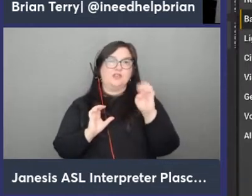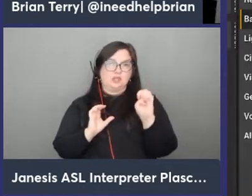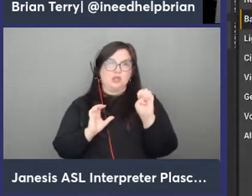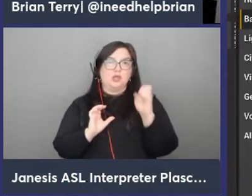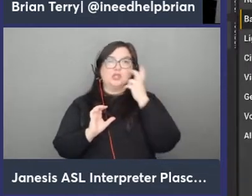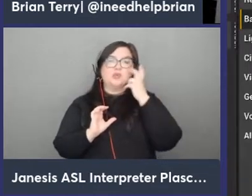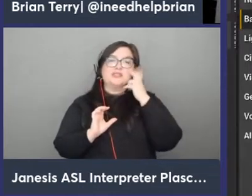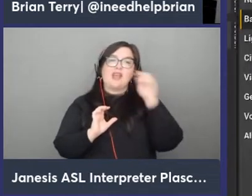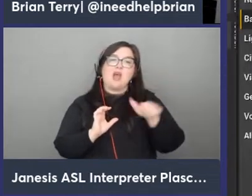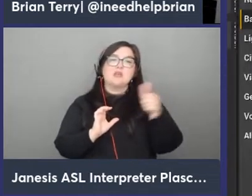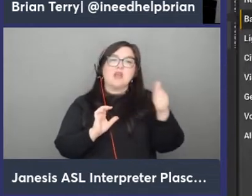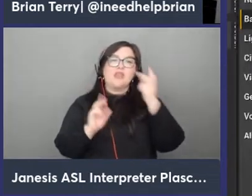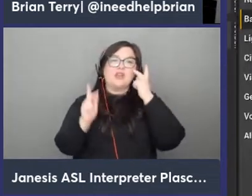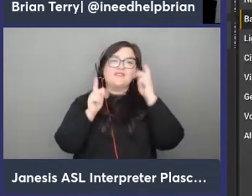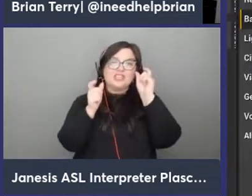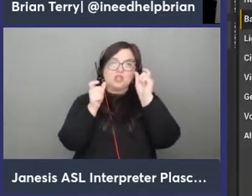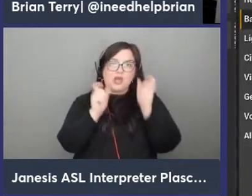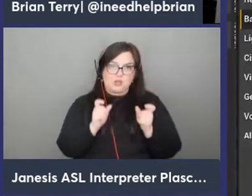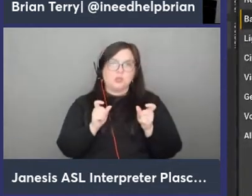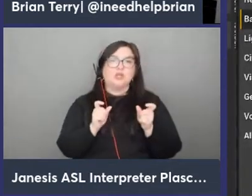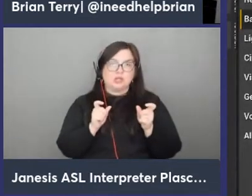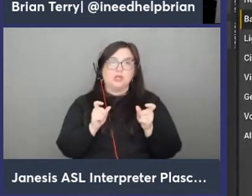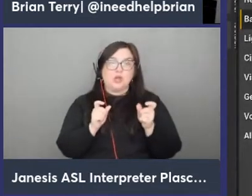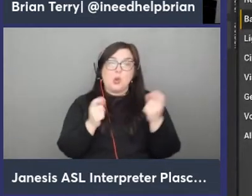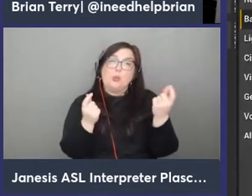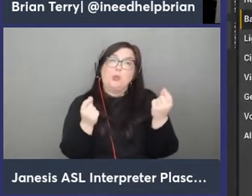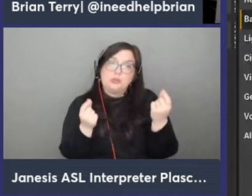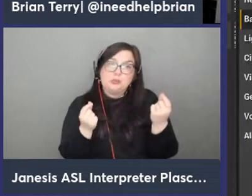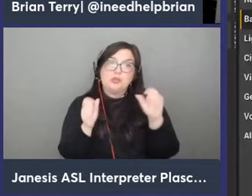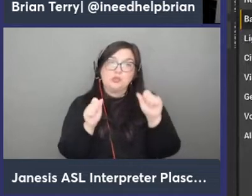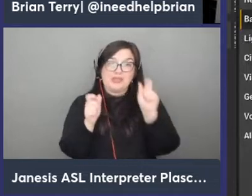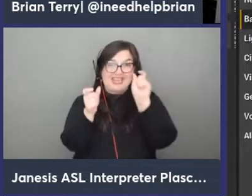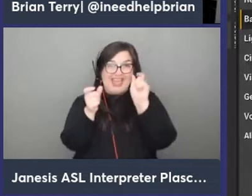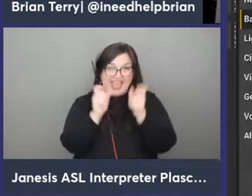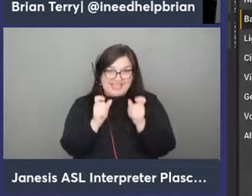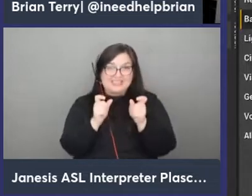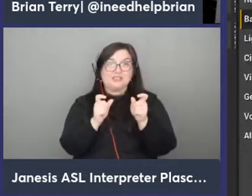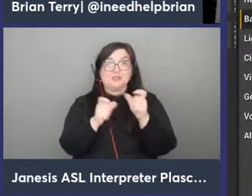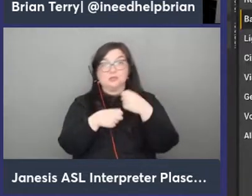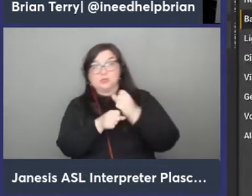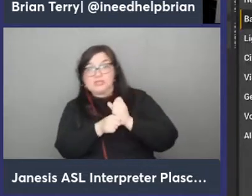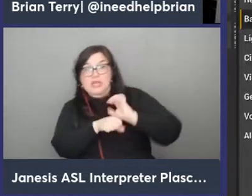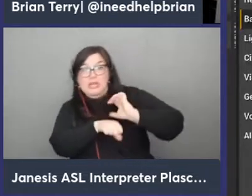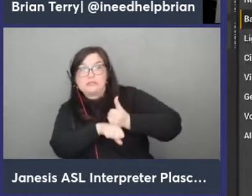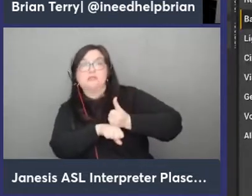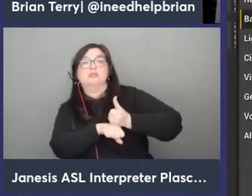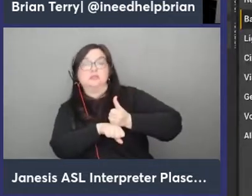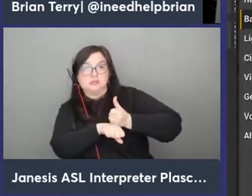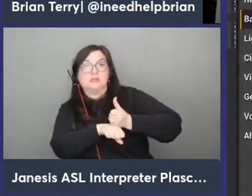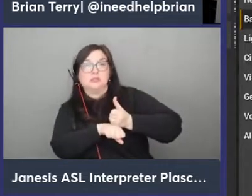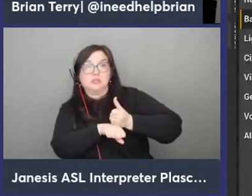which lets you essentially create and edit achievements. So this is something I created earlier, for example,